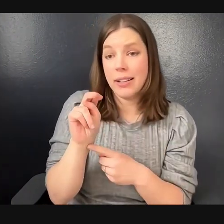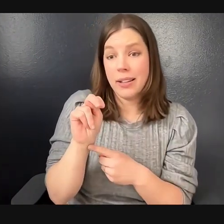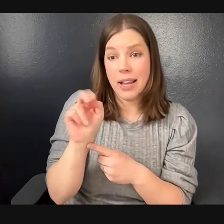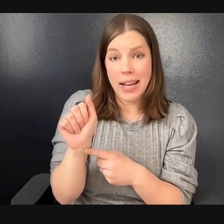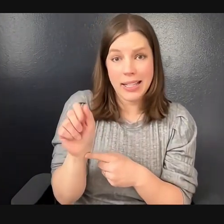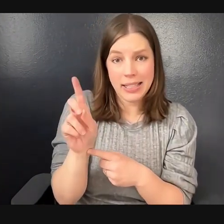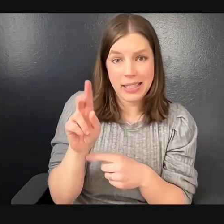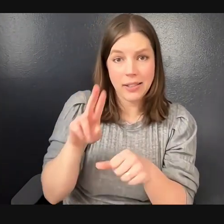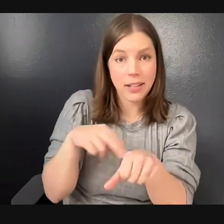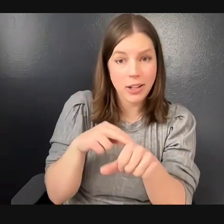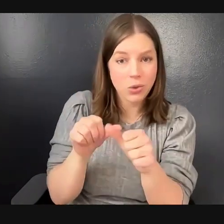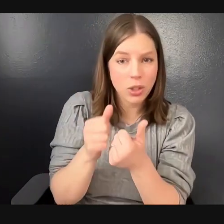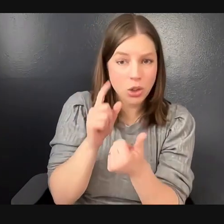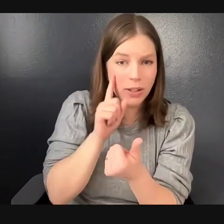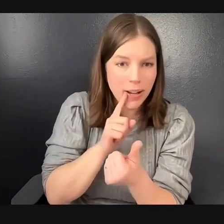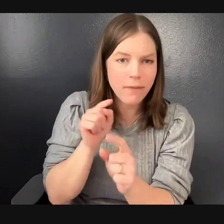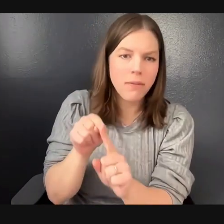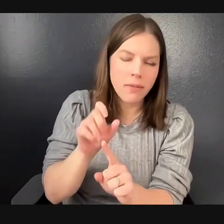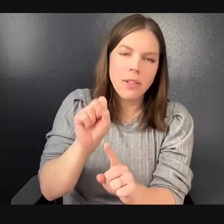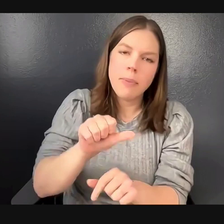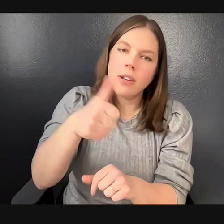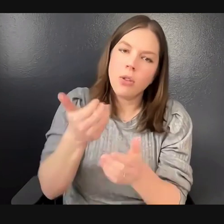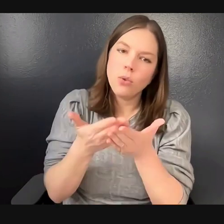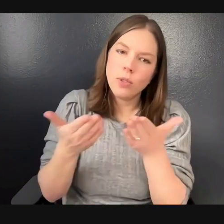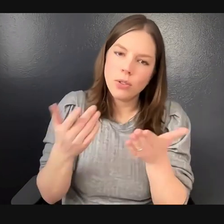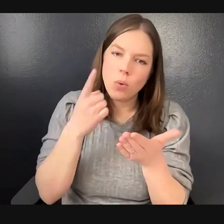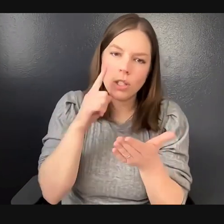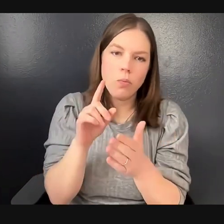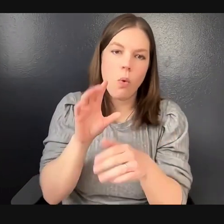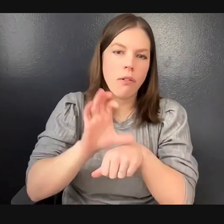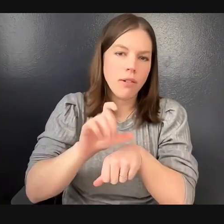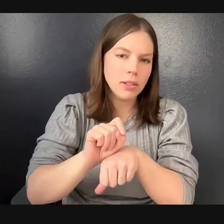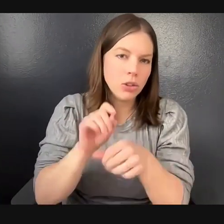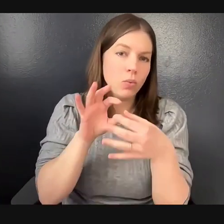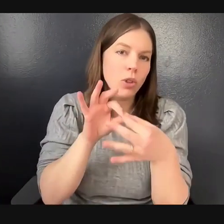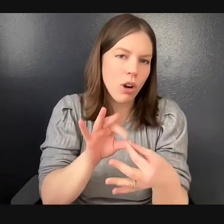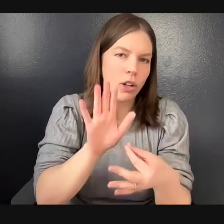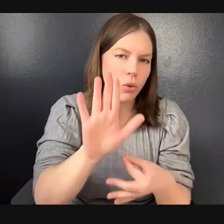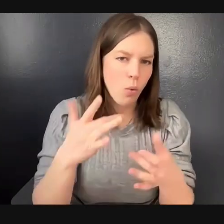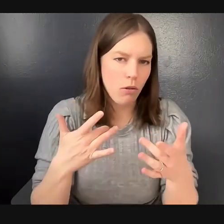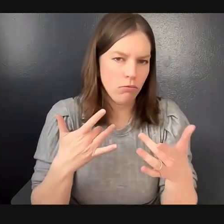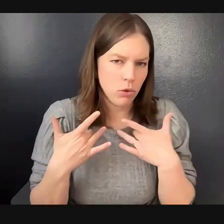provide support when it comes to advocacy, and where you can find information